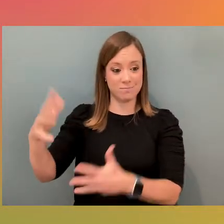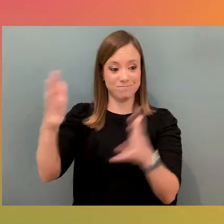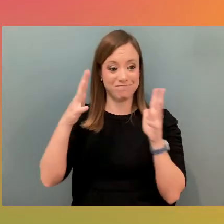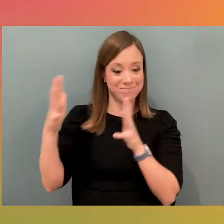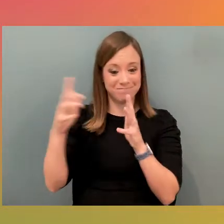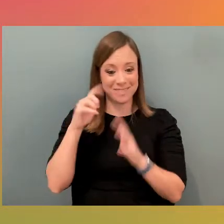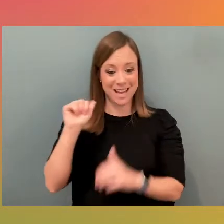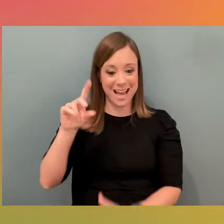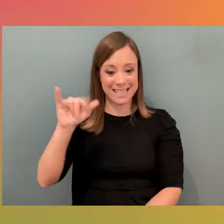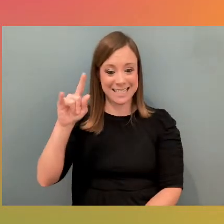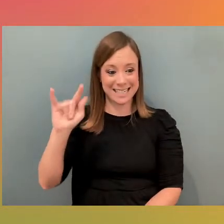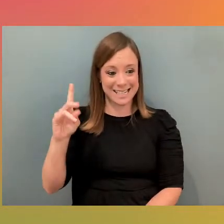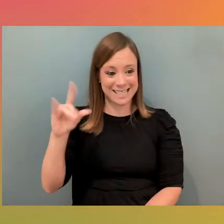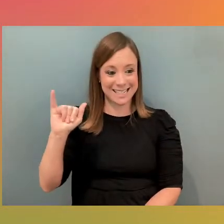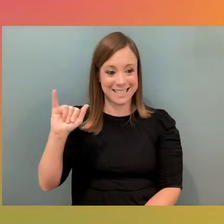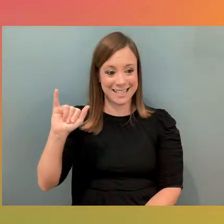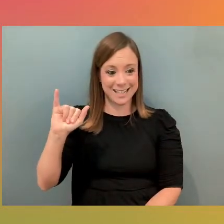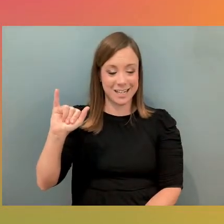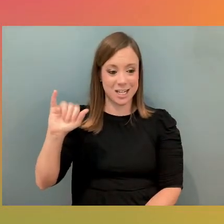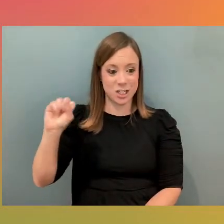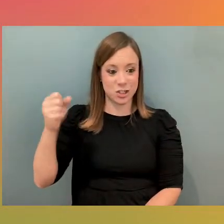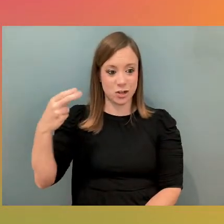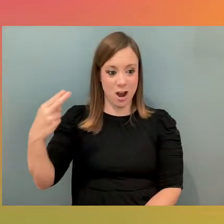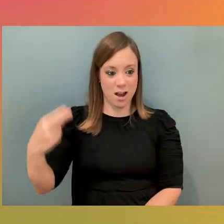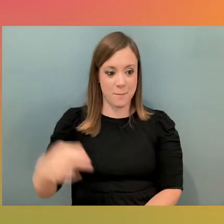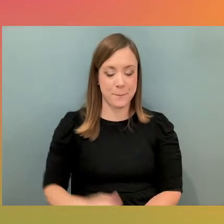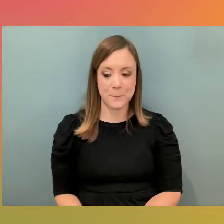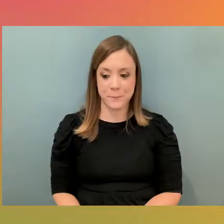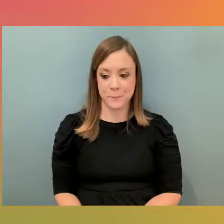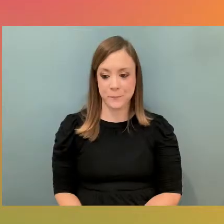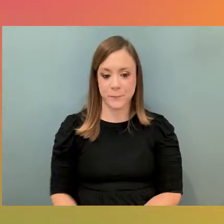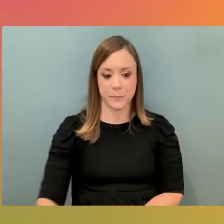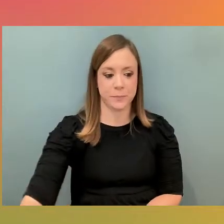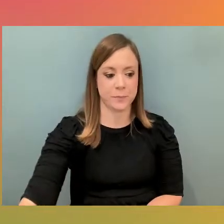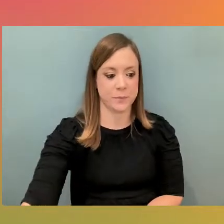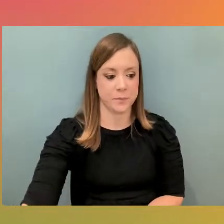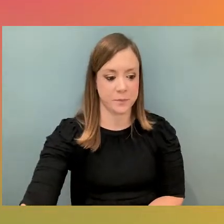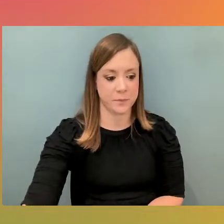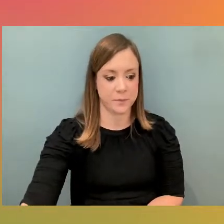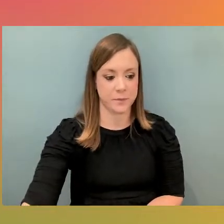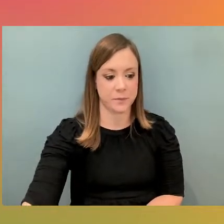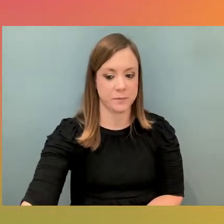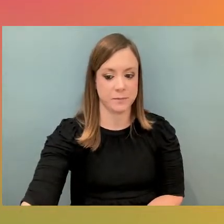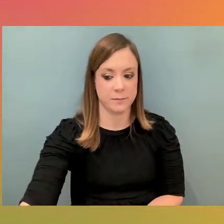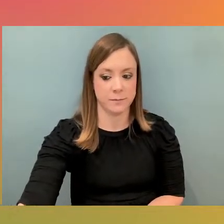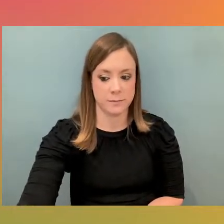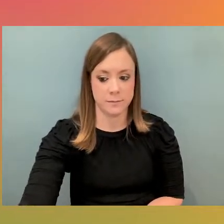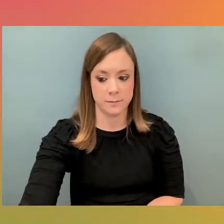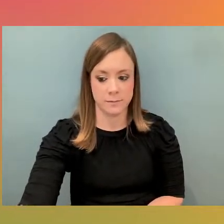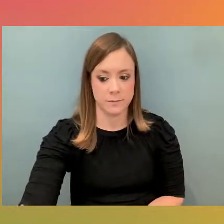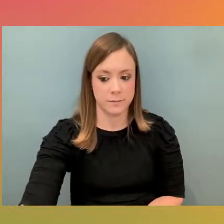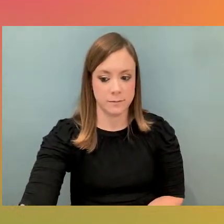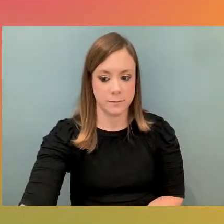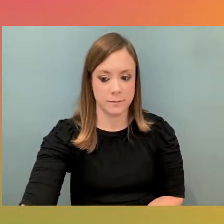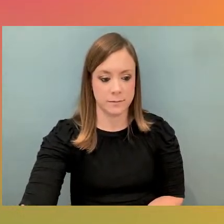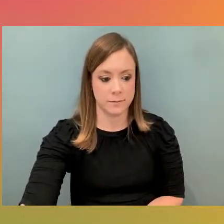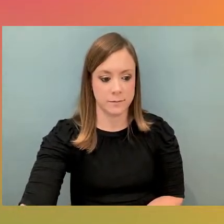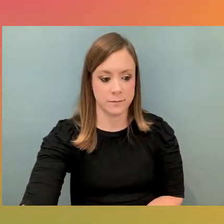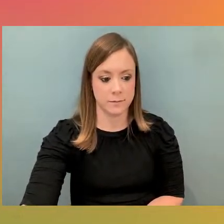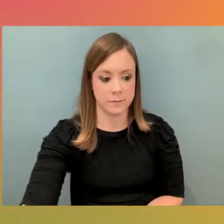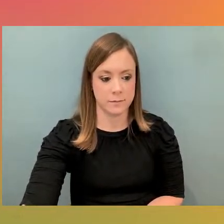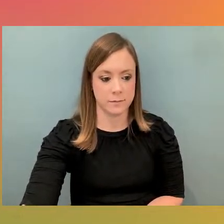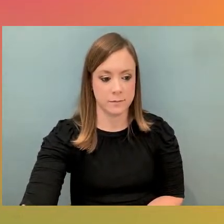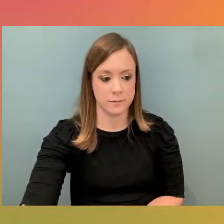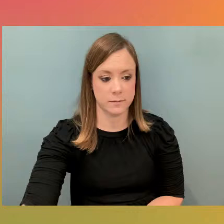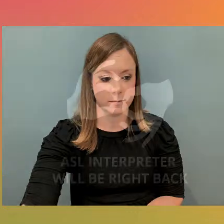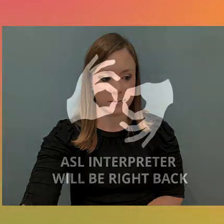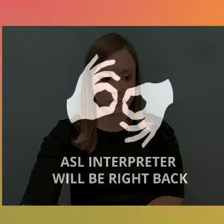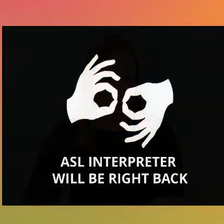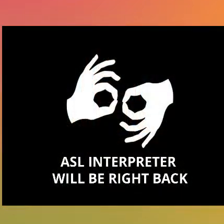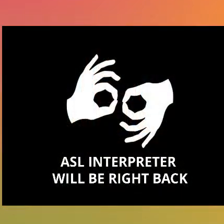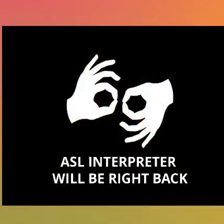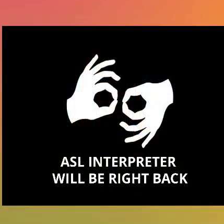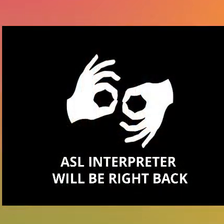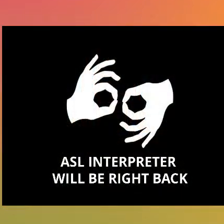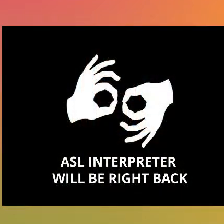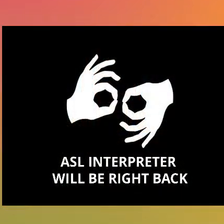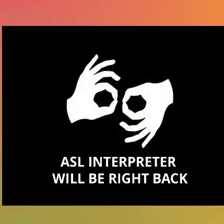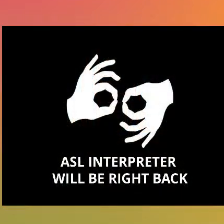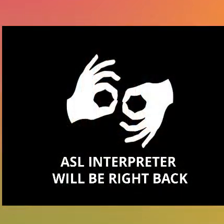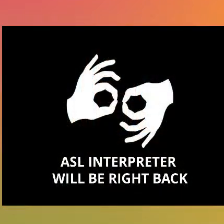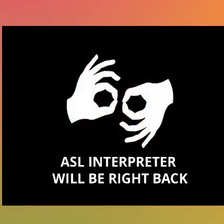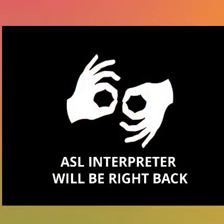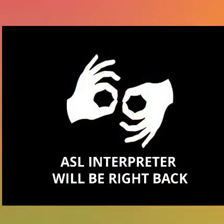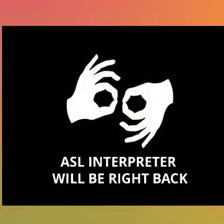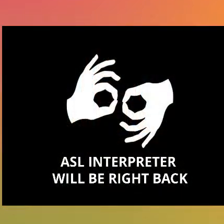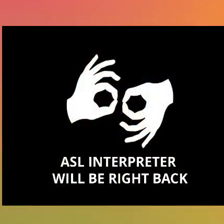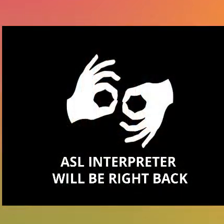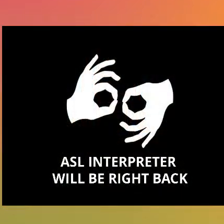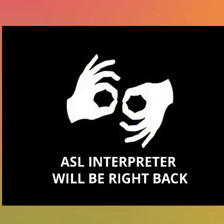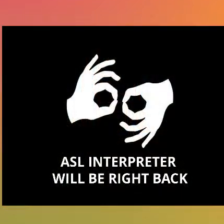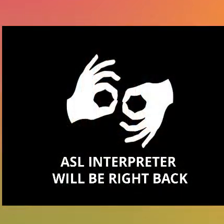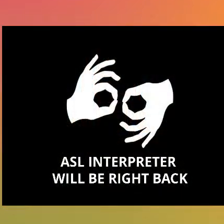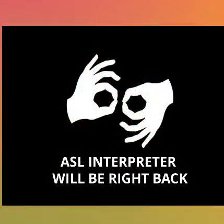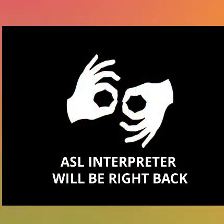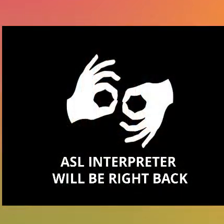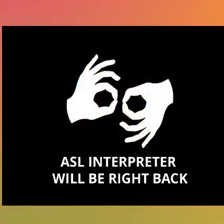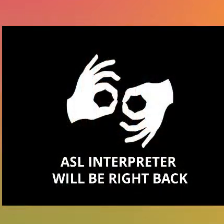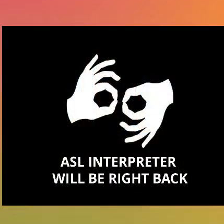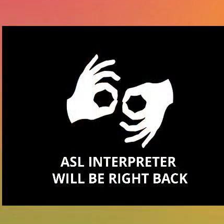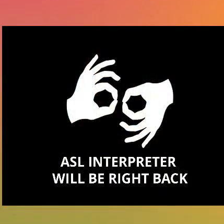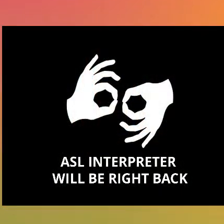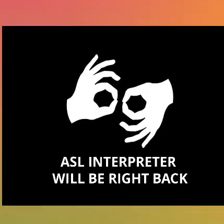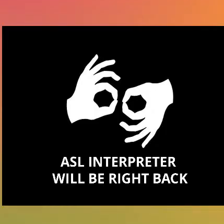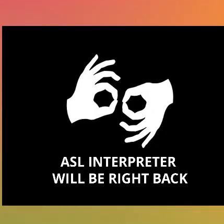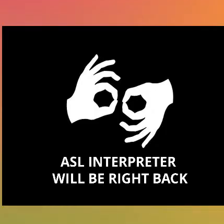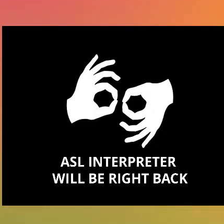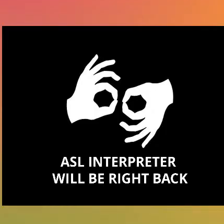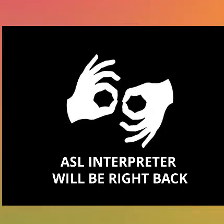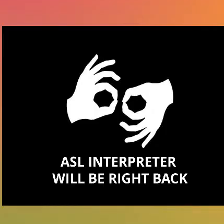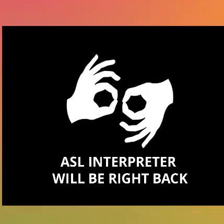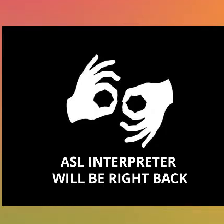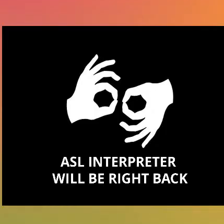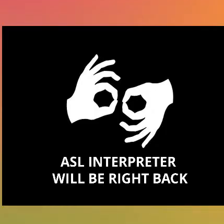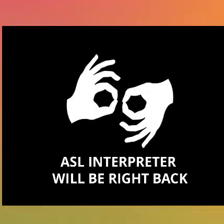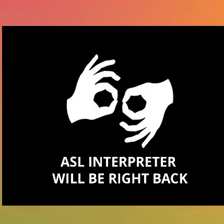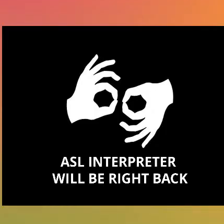TIMES SQUARE GIVE IT UP FOR